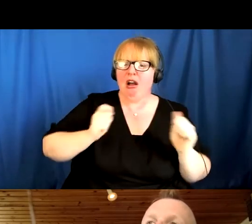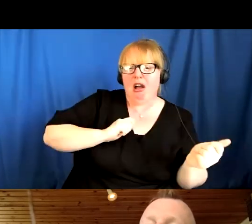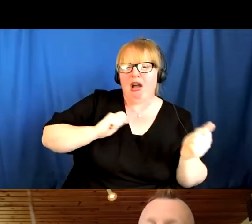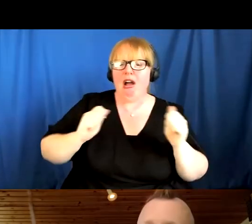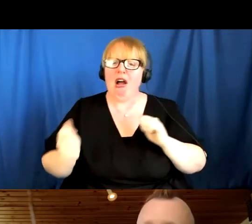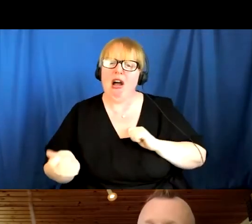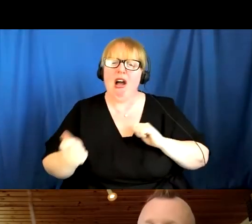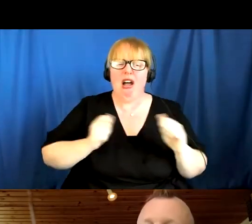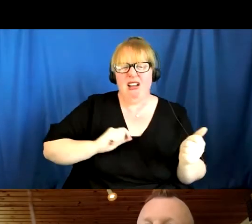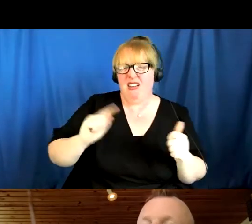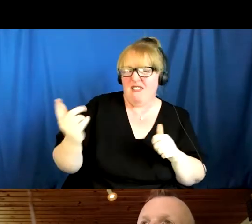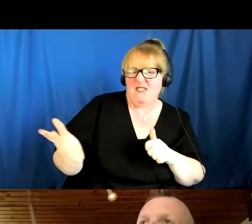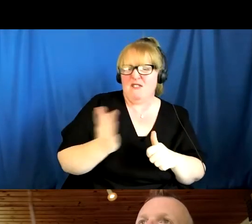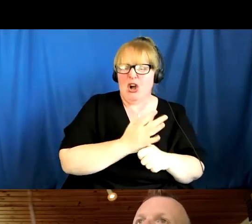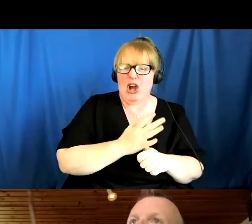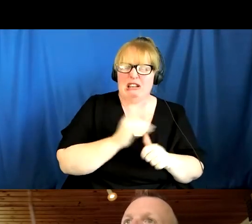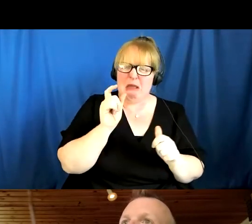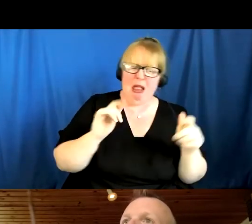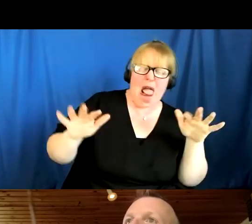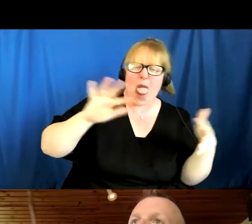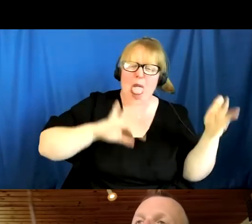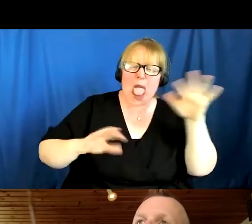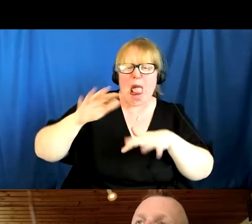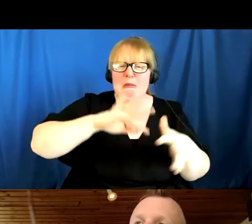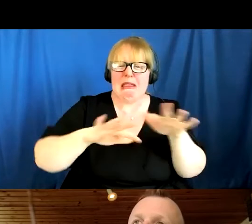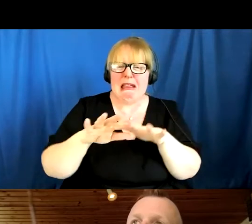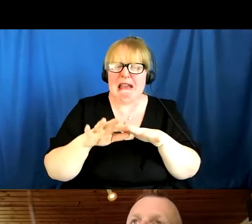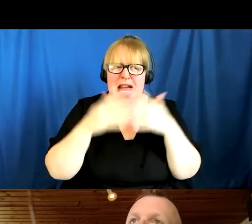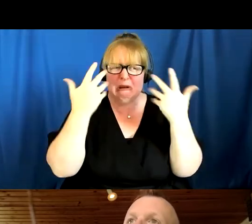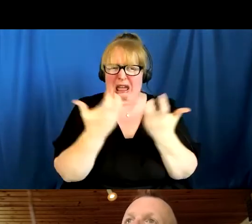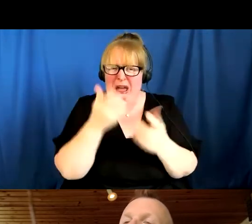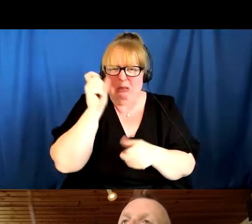I didn't really know how best to do that. And over time, and then discovering LARP,